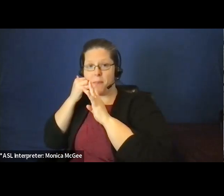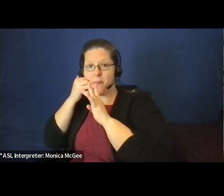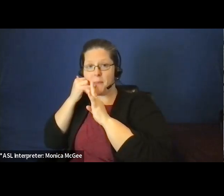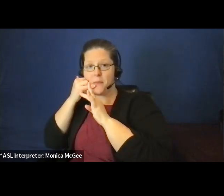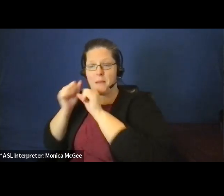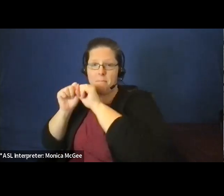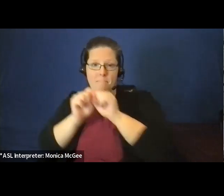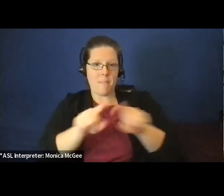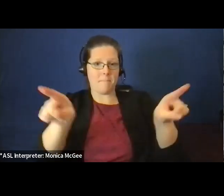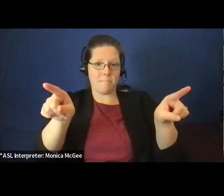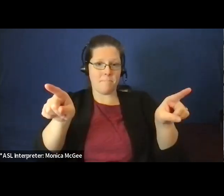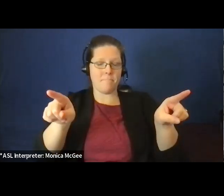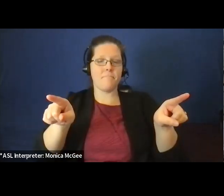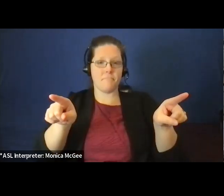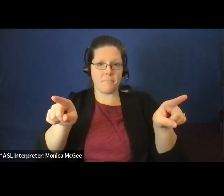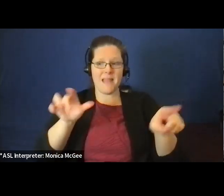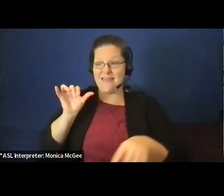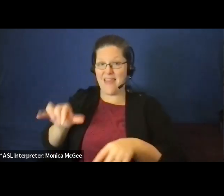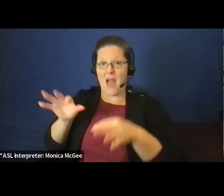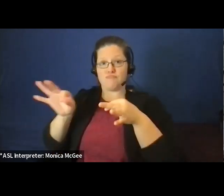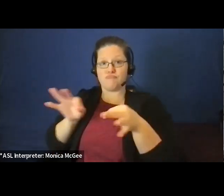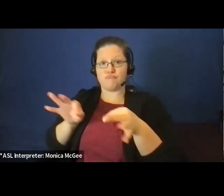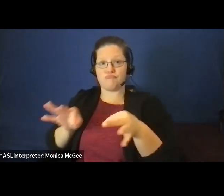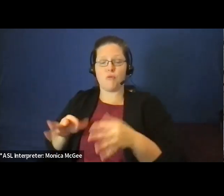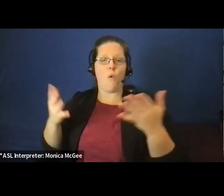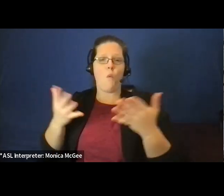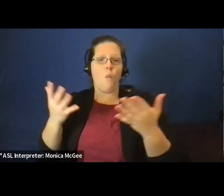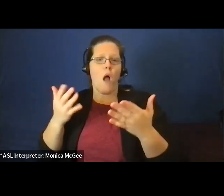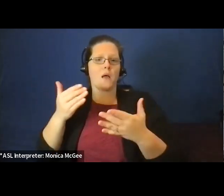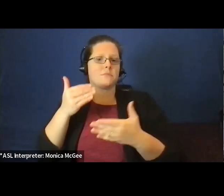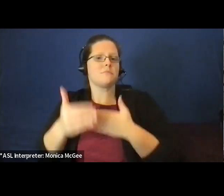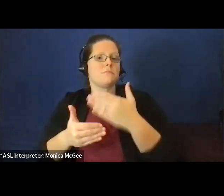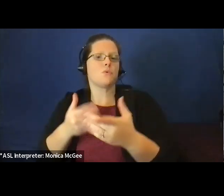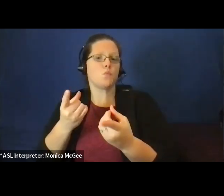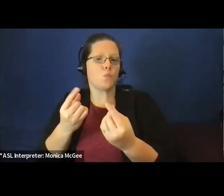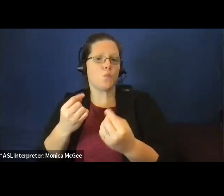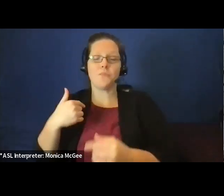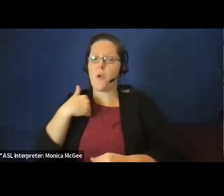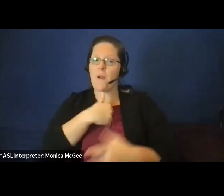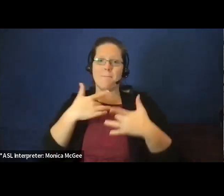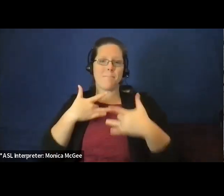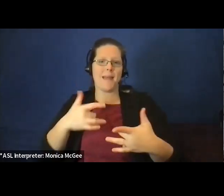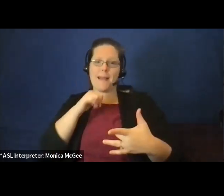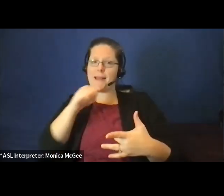2,000 people quickly and that mass callout allows them to provide possibly